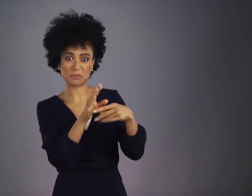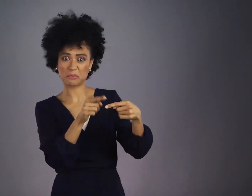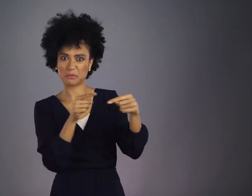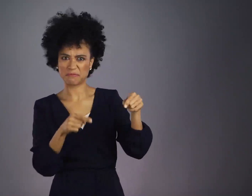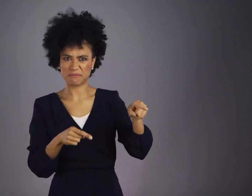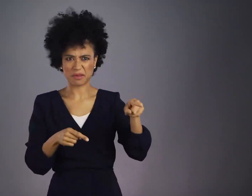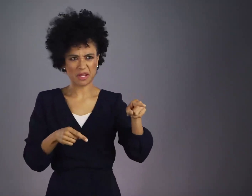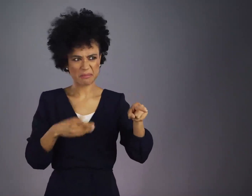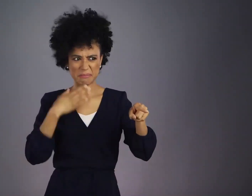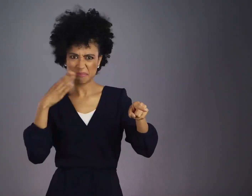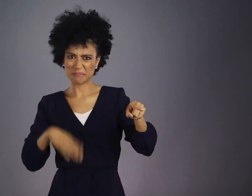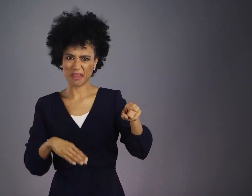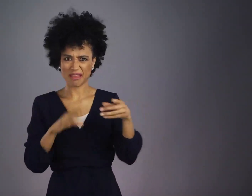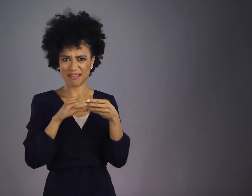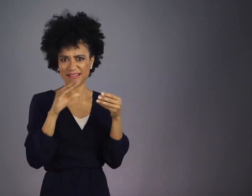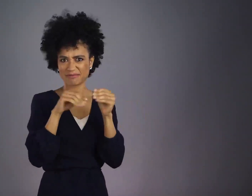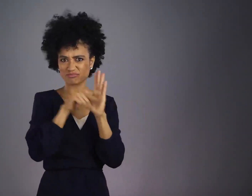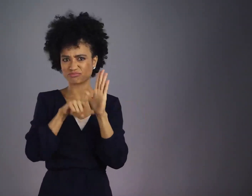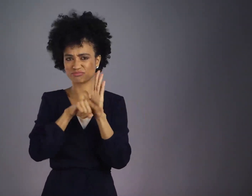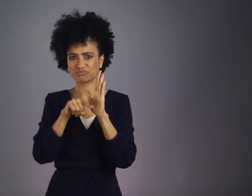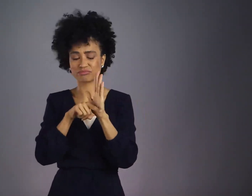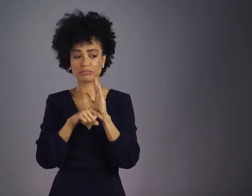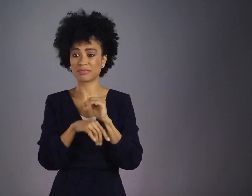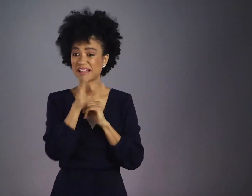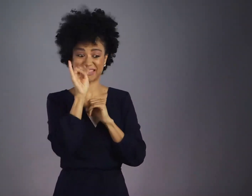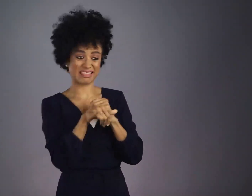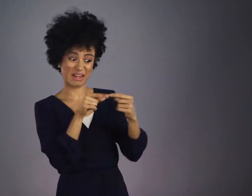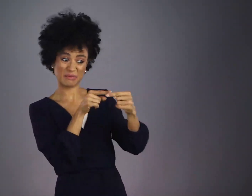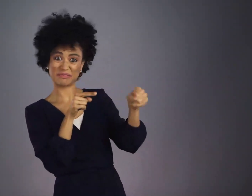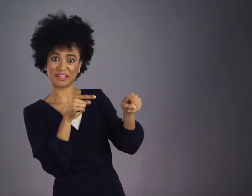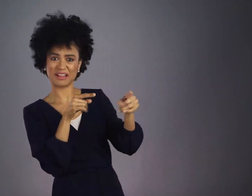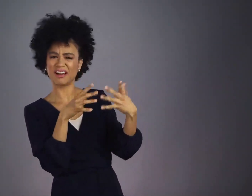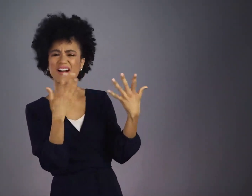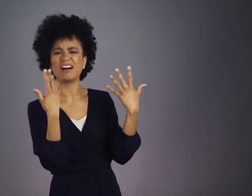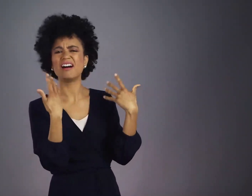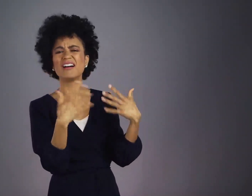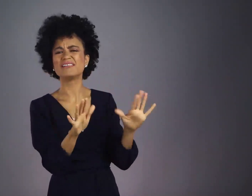He thus used his own wrongdoing as a means of destroying the reputation of another.